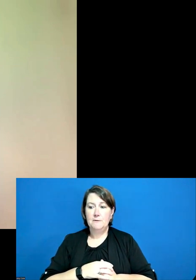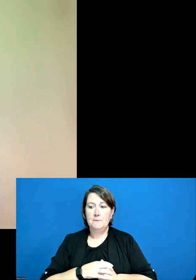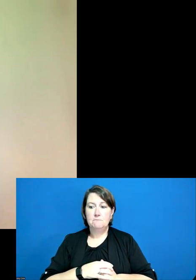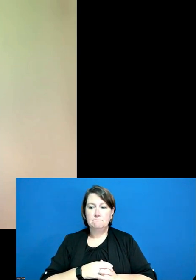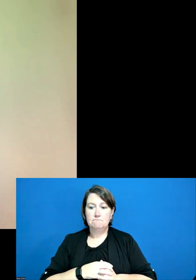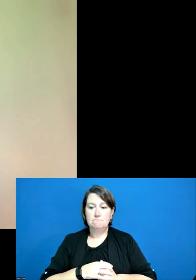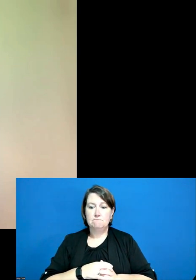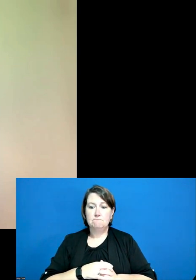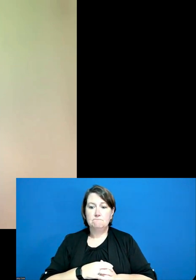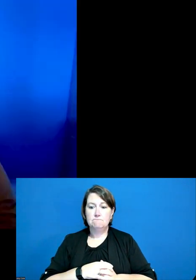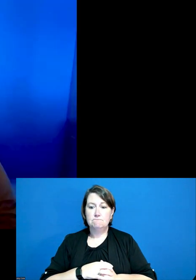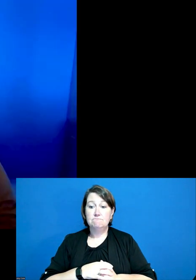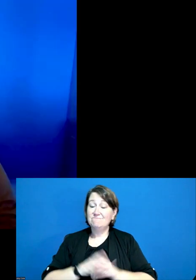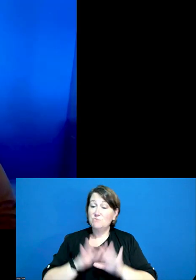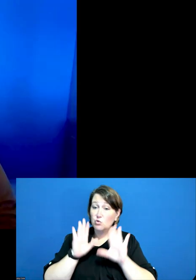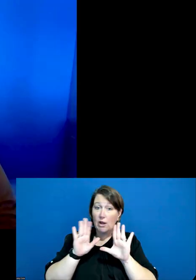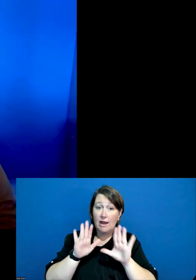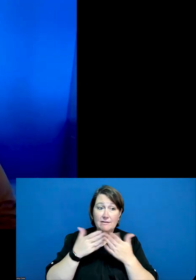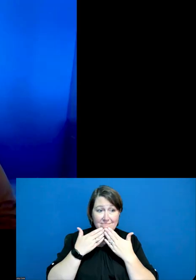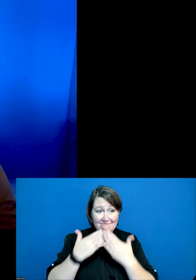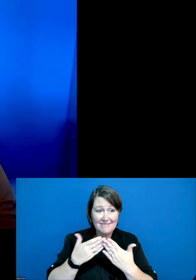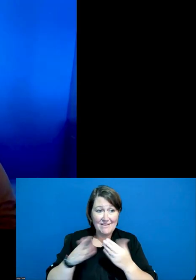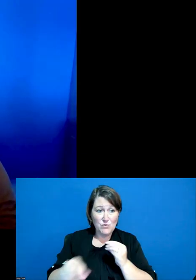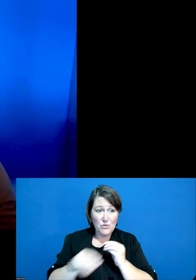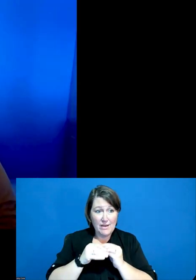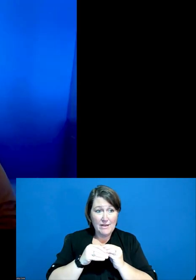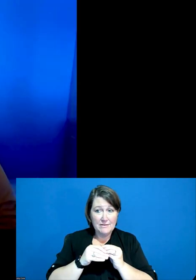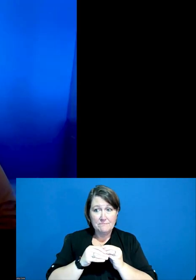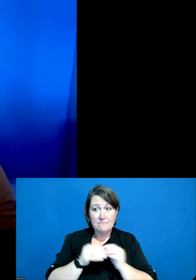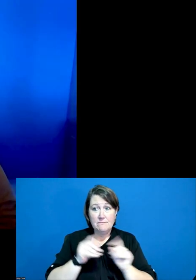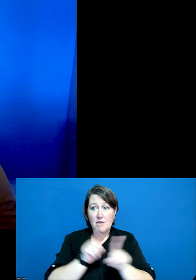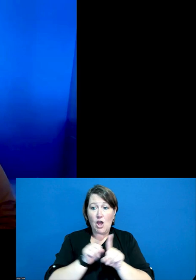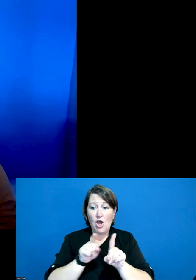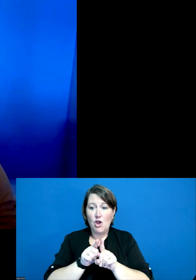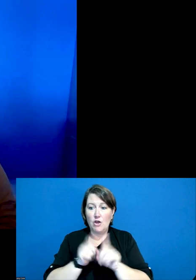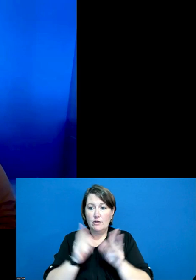Great. Thank you so much for adding that. All right. Let me look at the next question.